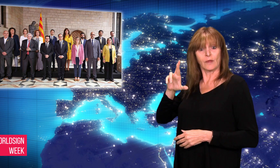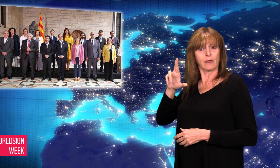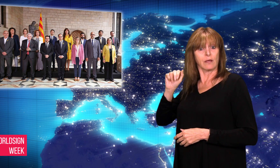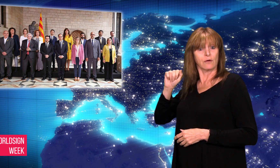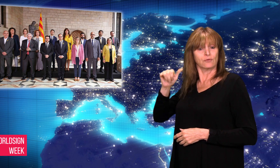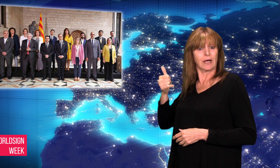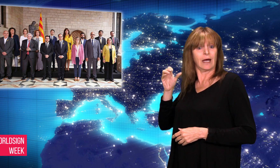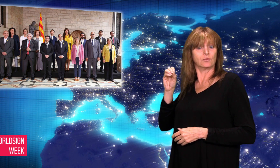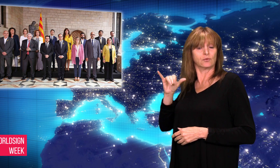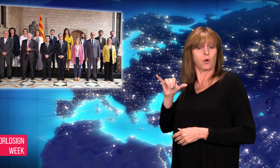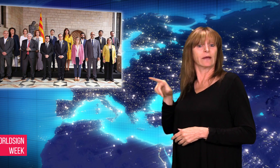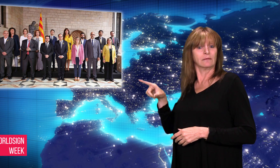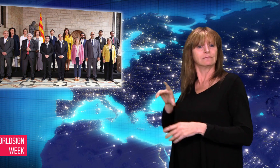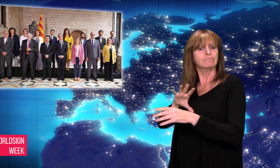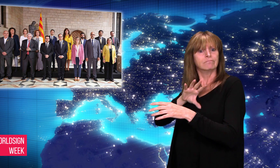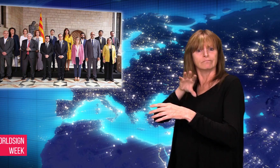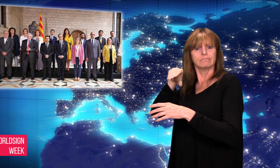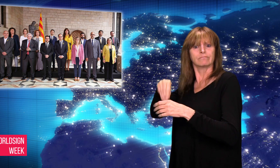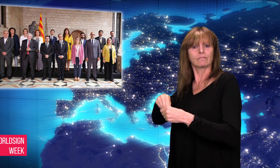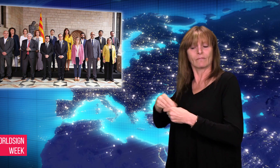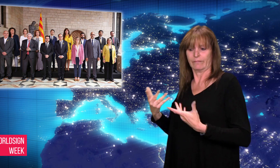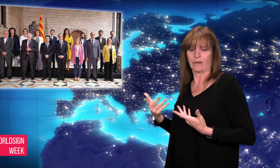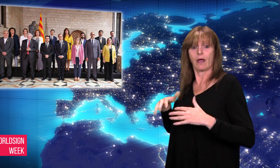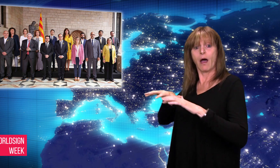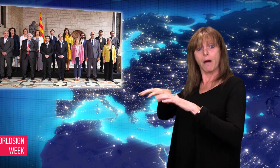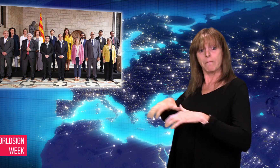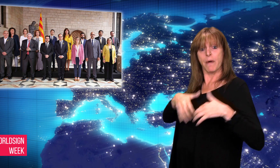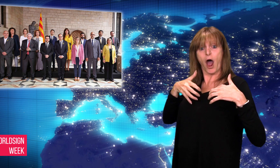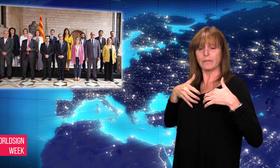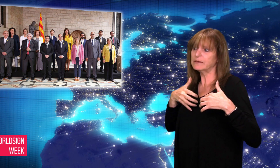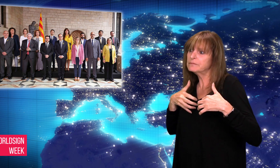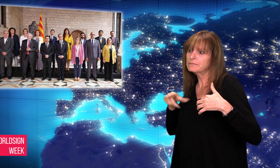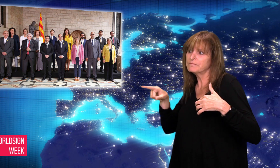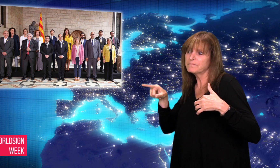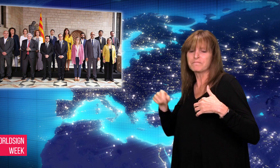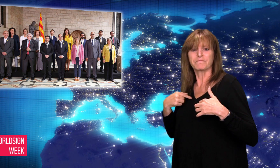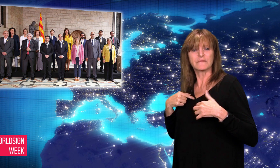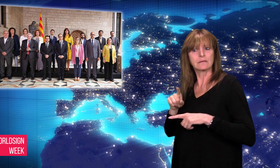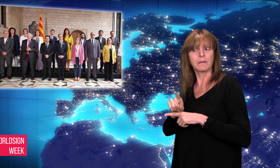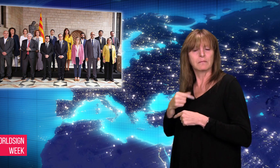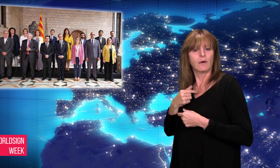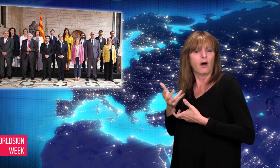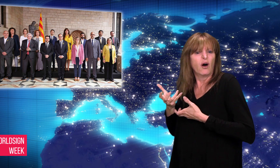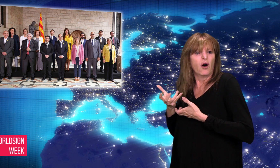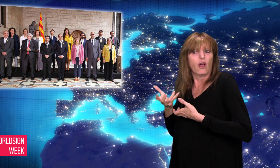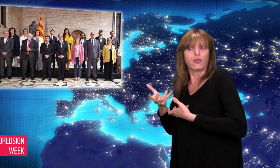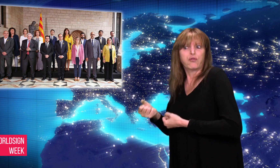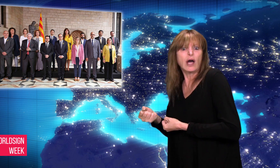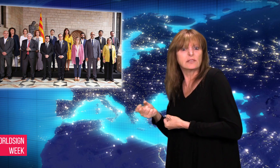Torra insisted on a meeting to